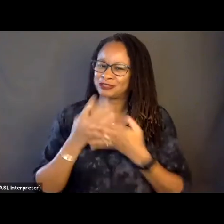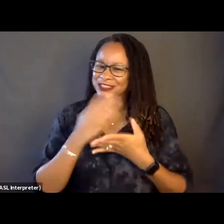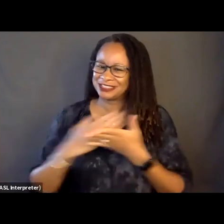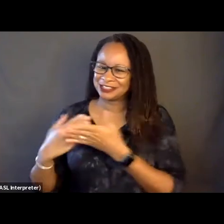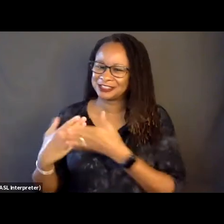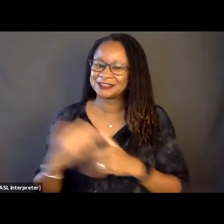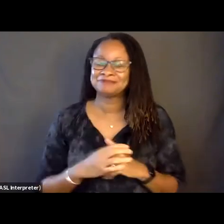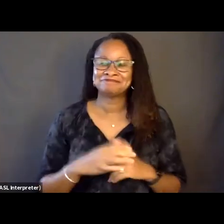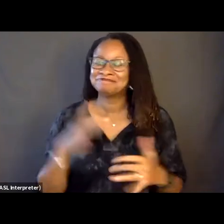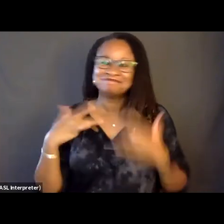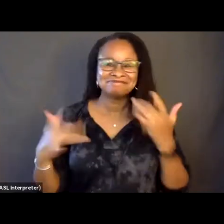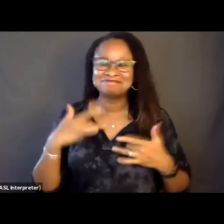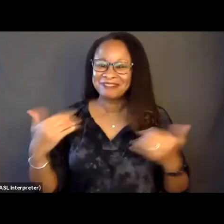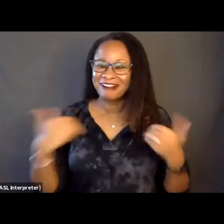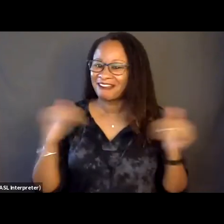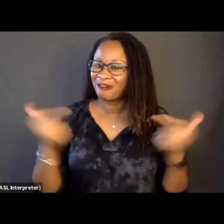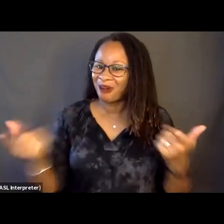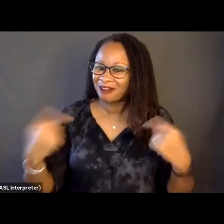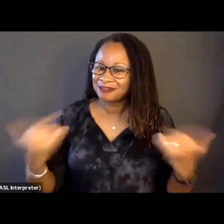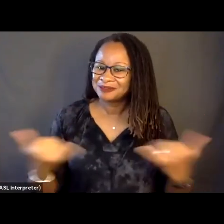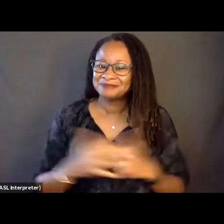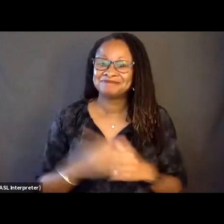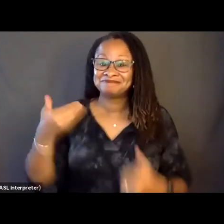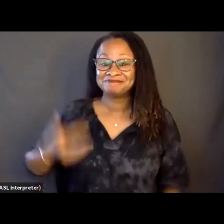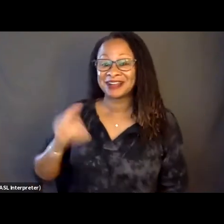I'm thrilled to have you all here. My name is Cassidy Dimon.